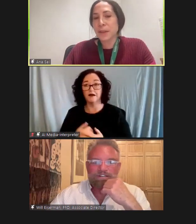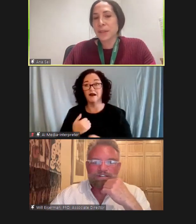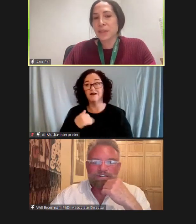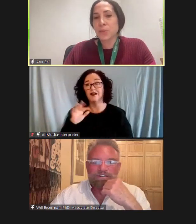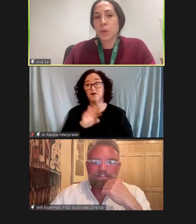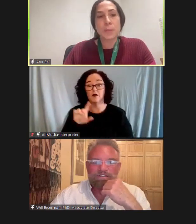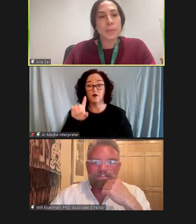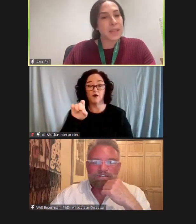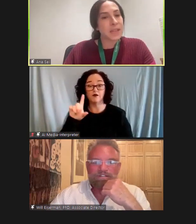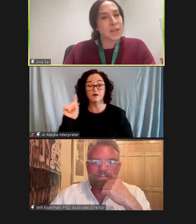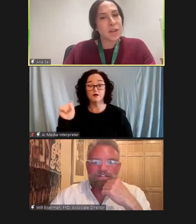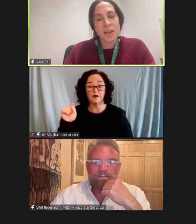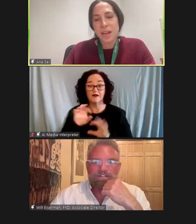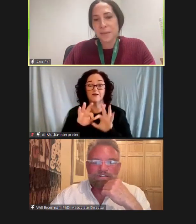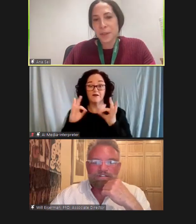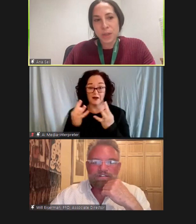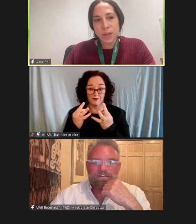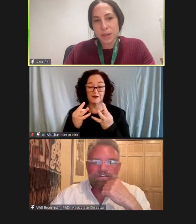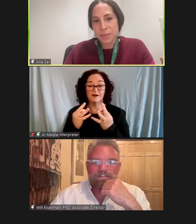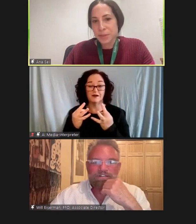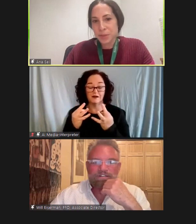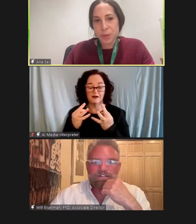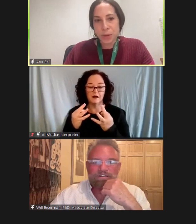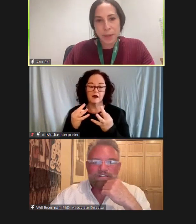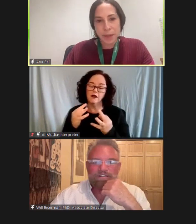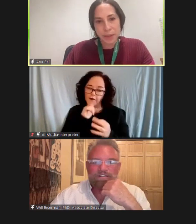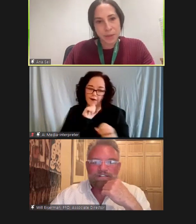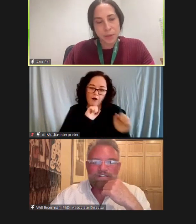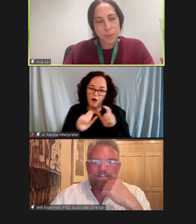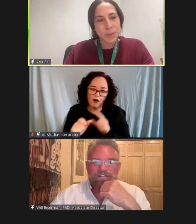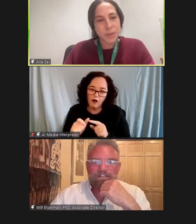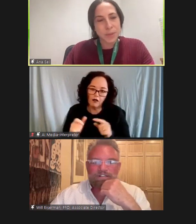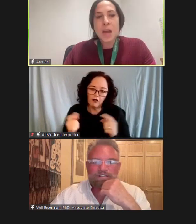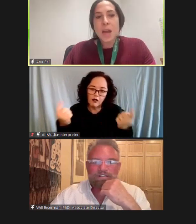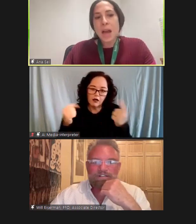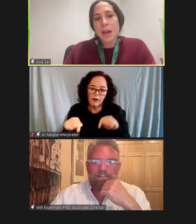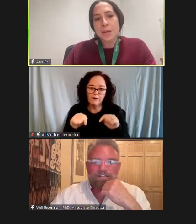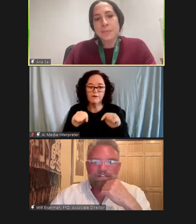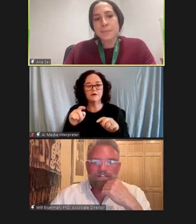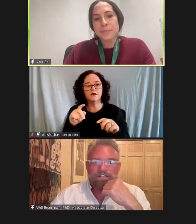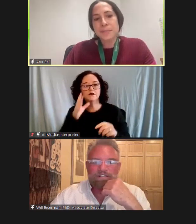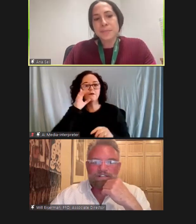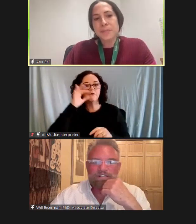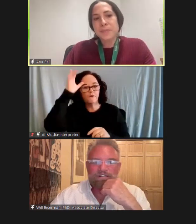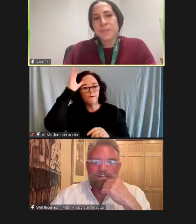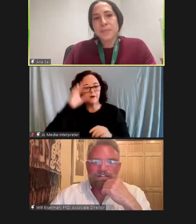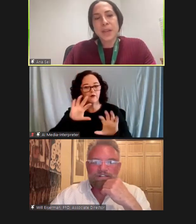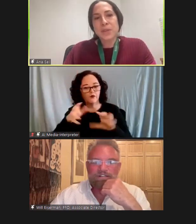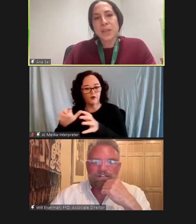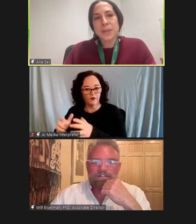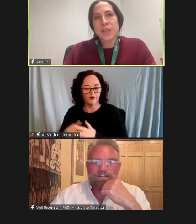enrolled but not everyone comes to our